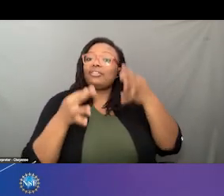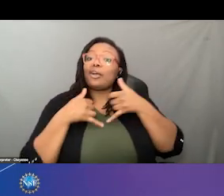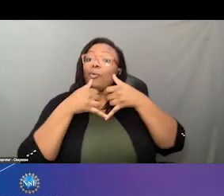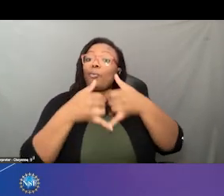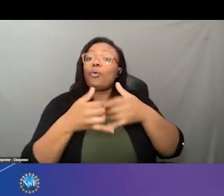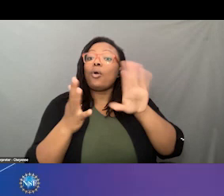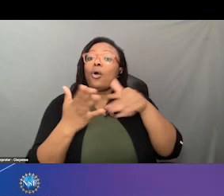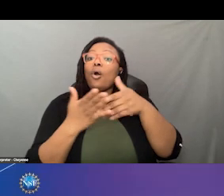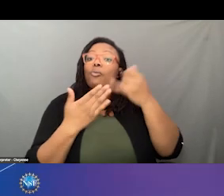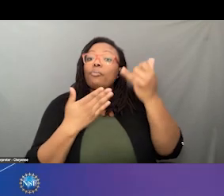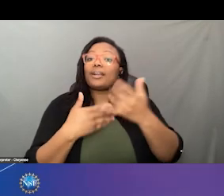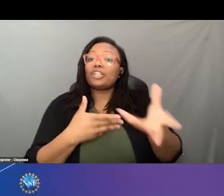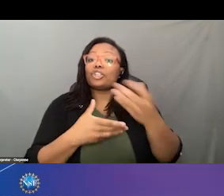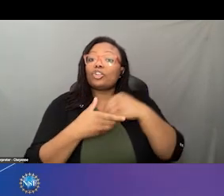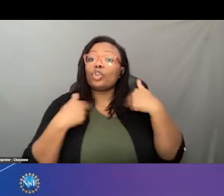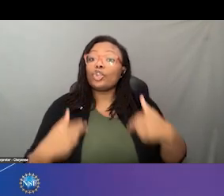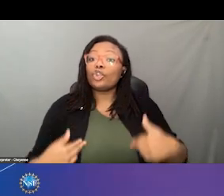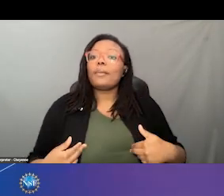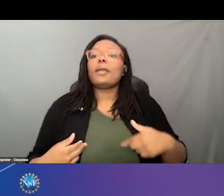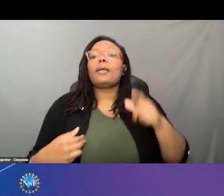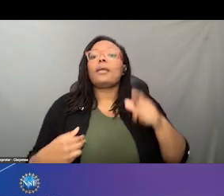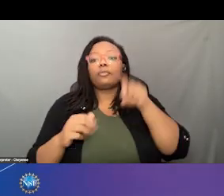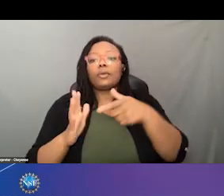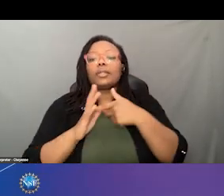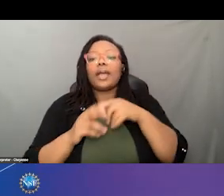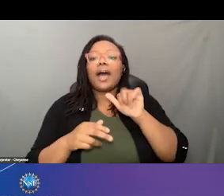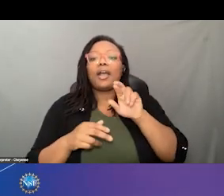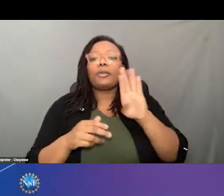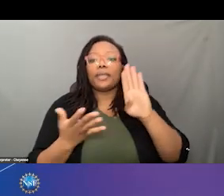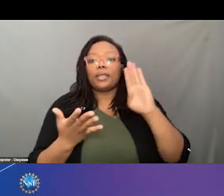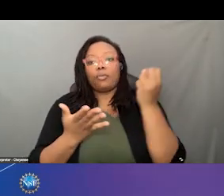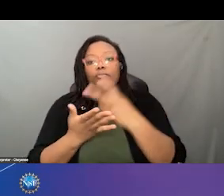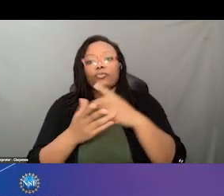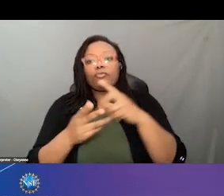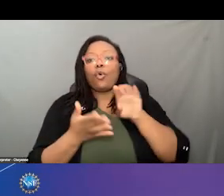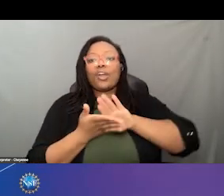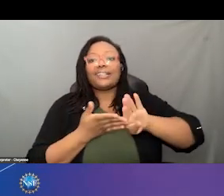all projects involving human subjects must either have an IRB approval or exemption.